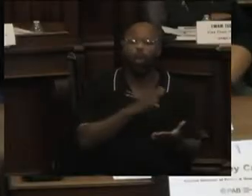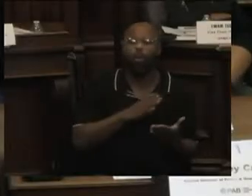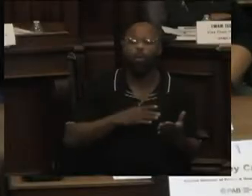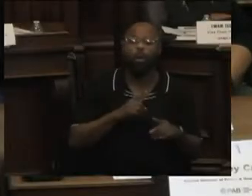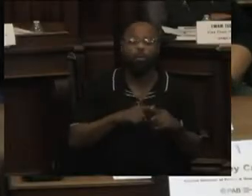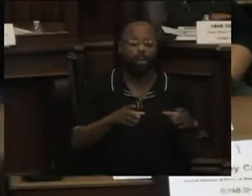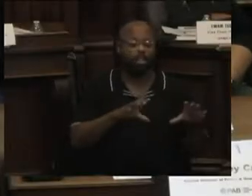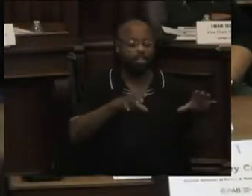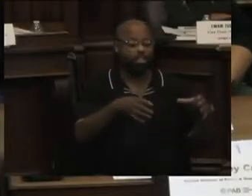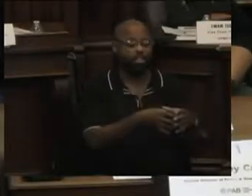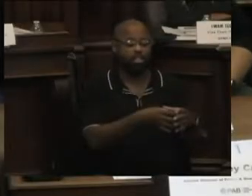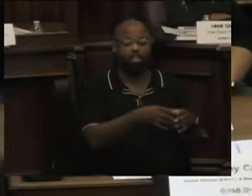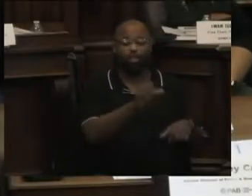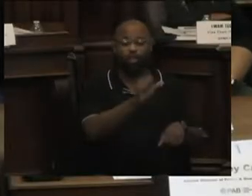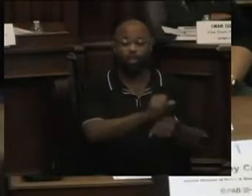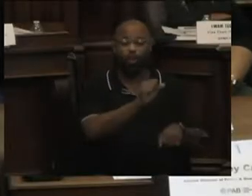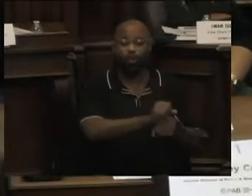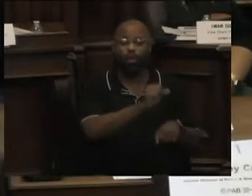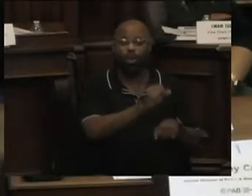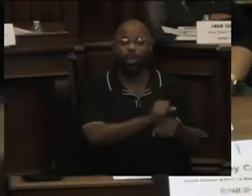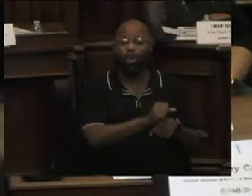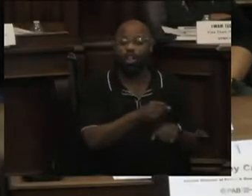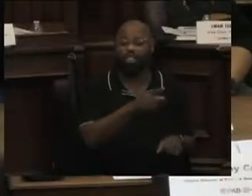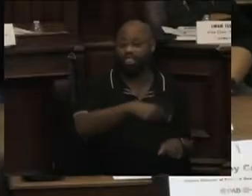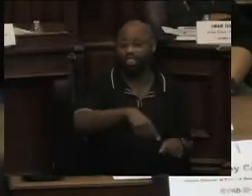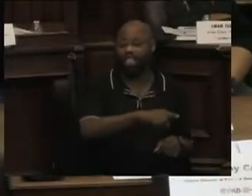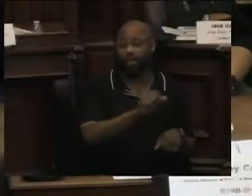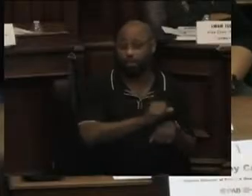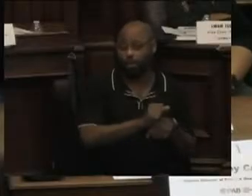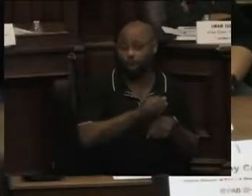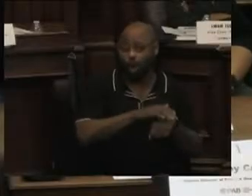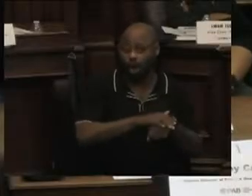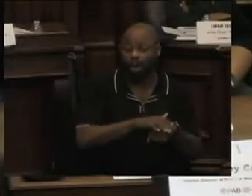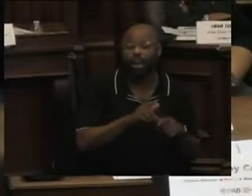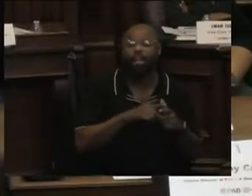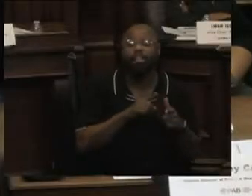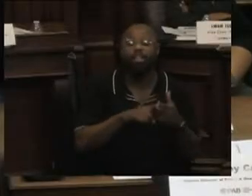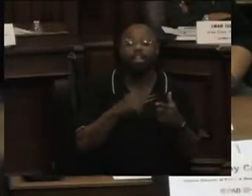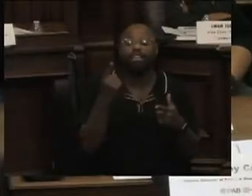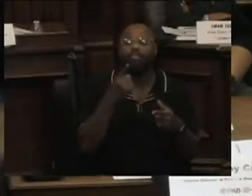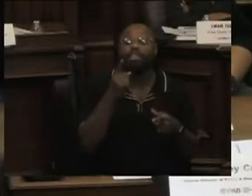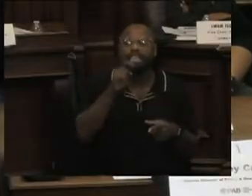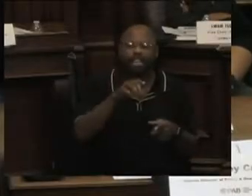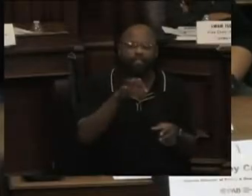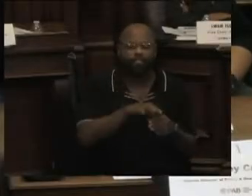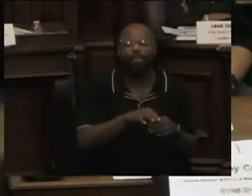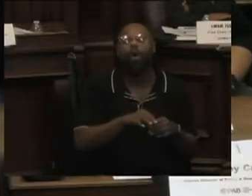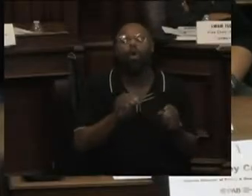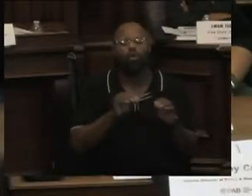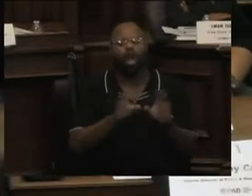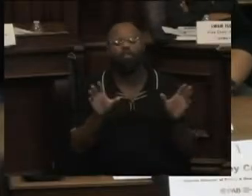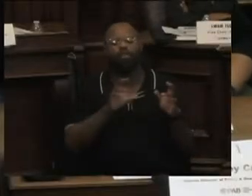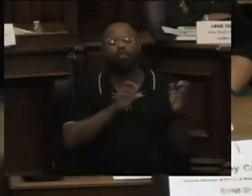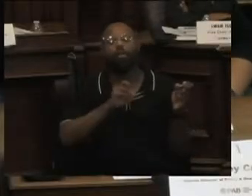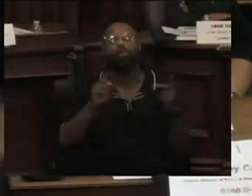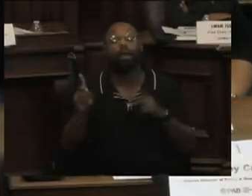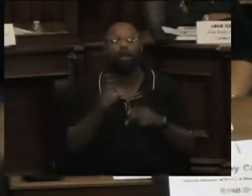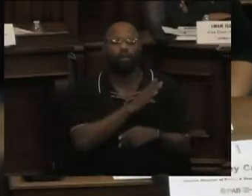correct? I think if it's something that needs to be voted on, certainly it would come back to the entire board. But the work the subcommittee